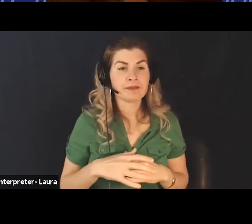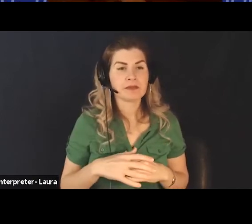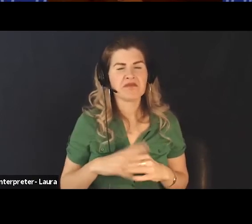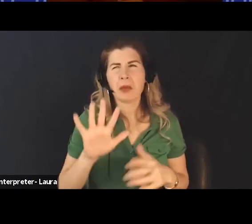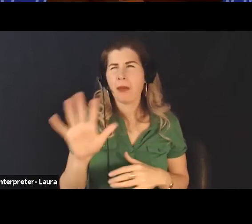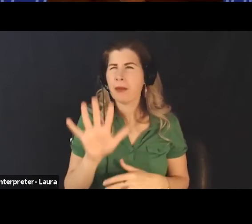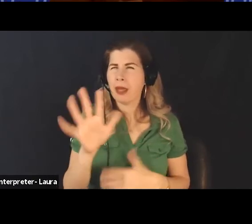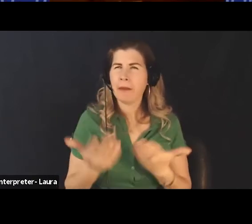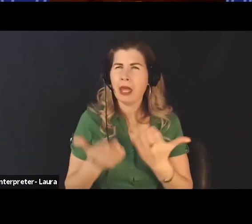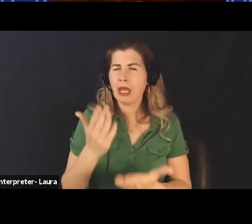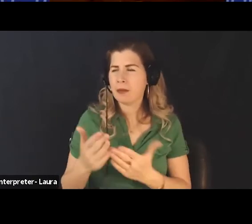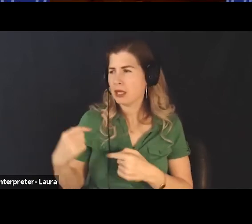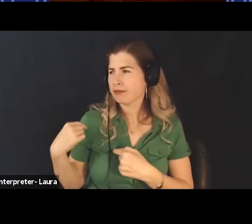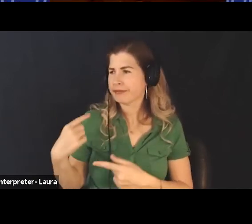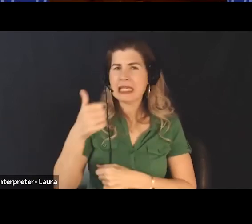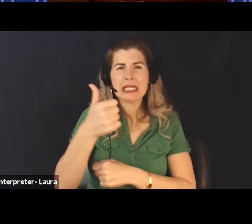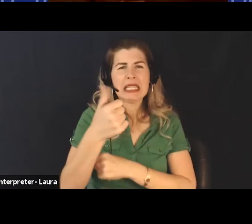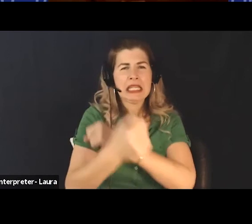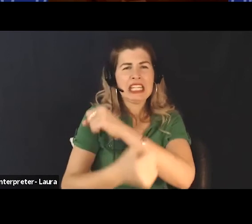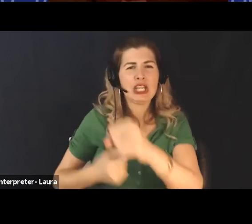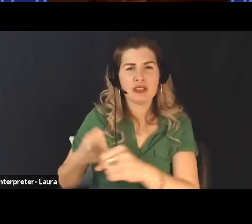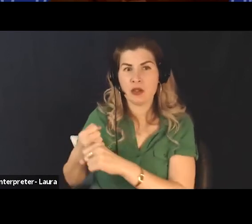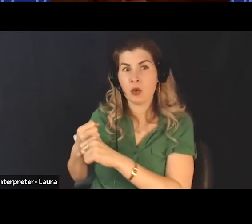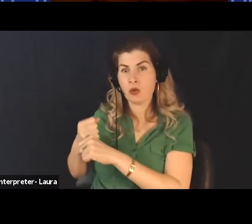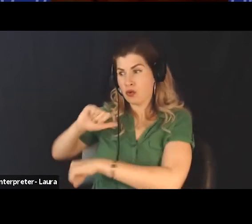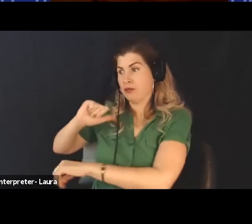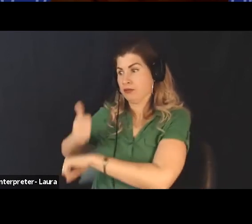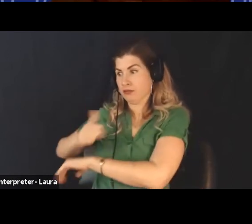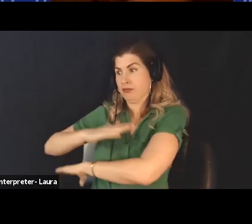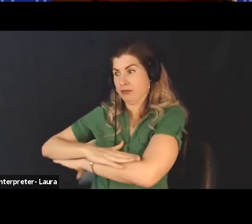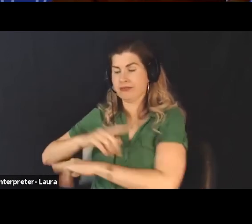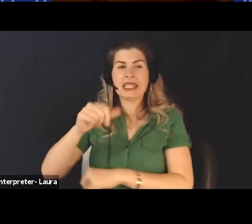So, after about 10. After about 10 years.